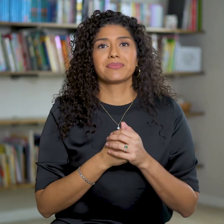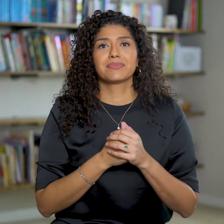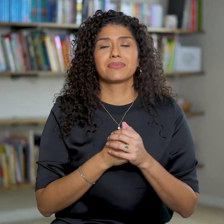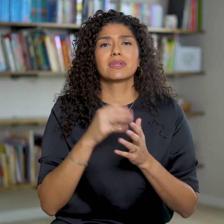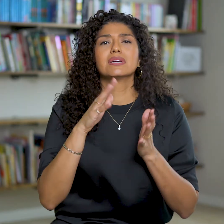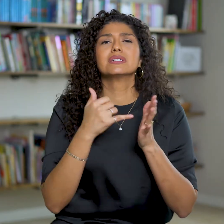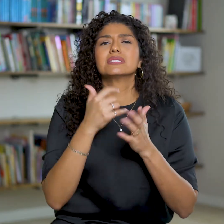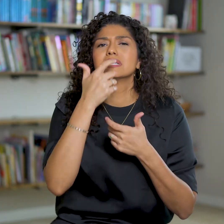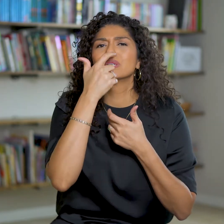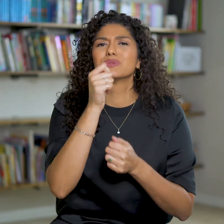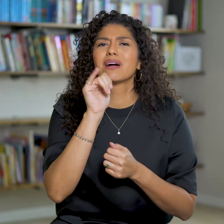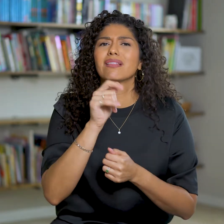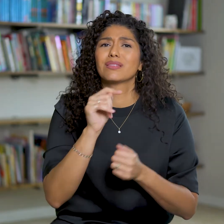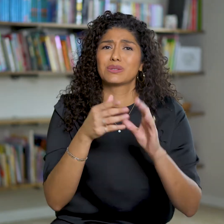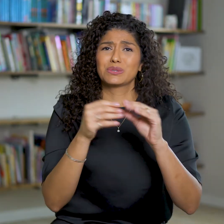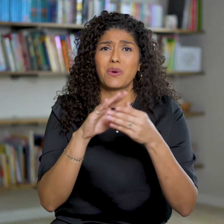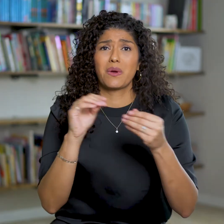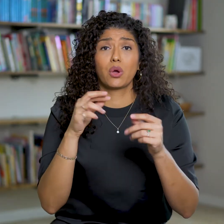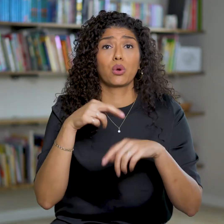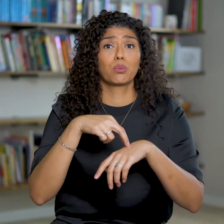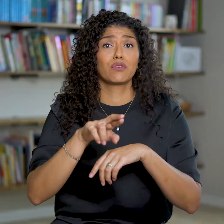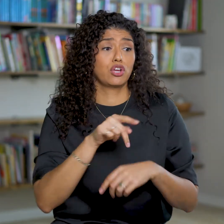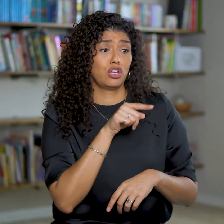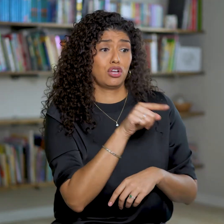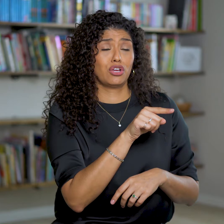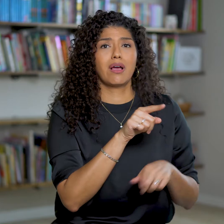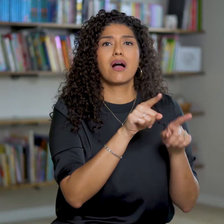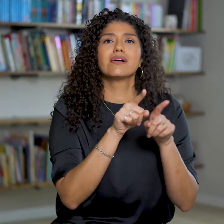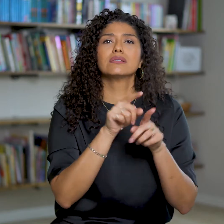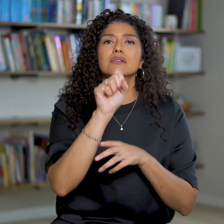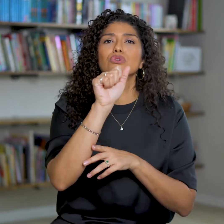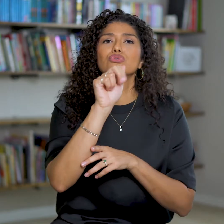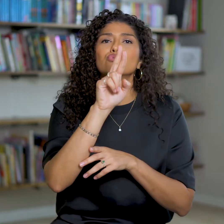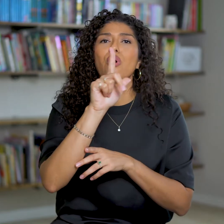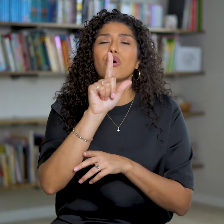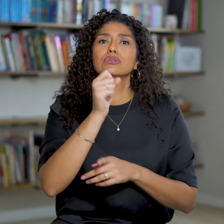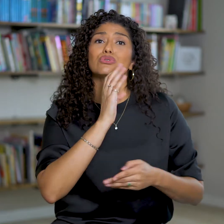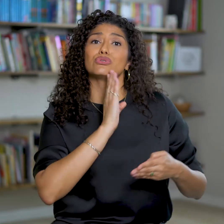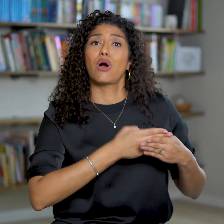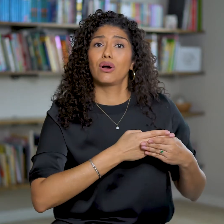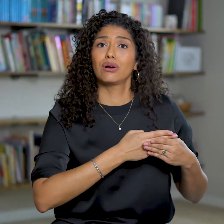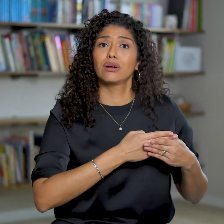It’s interesting that the text refers to her as Saul’s daughter